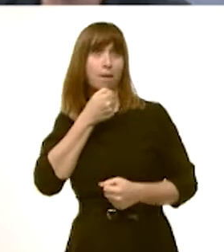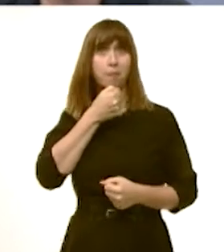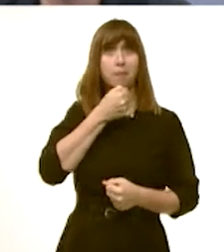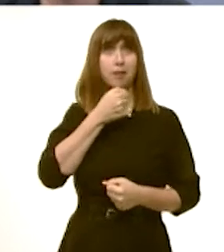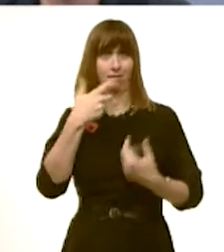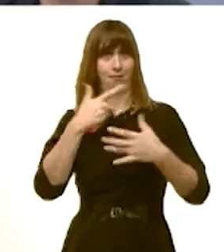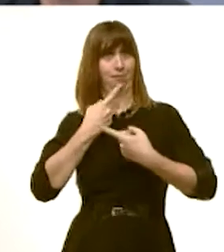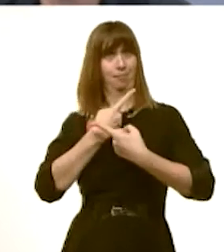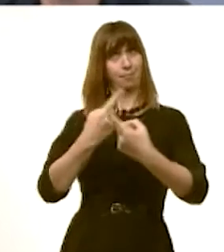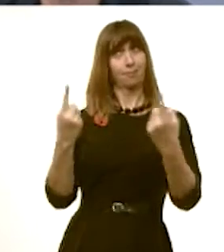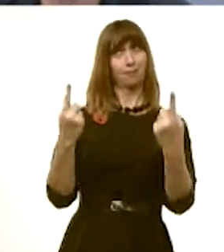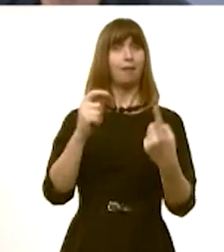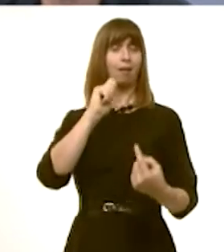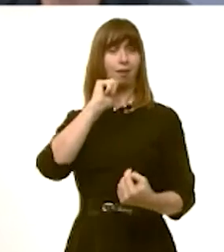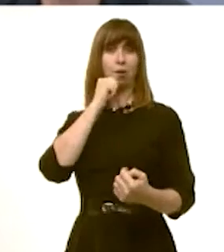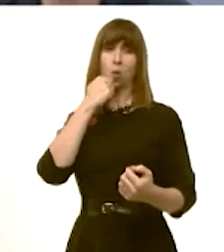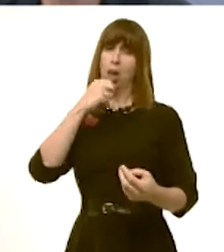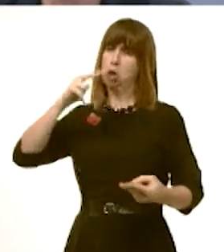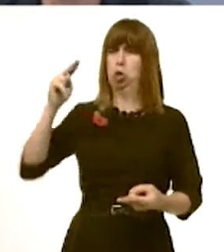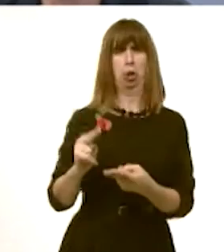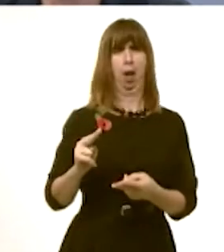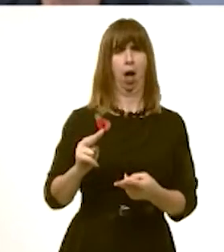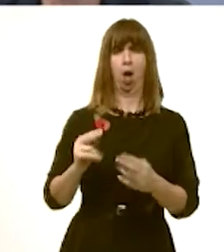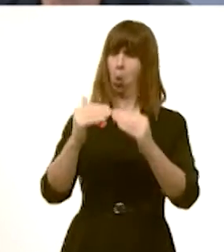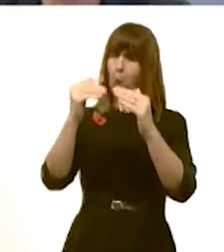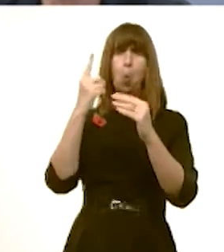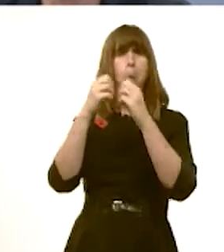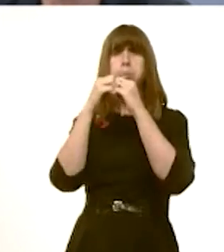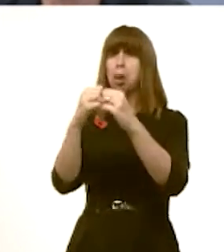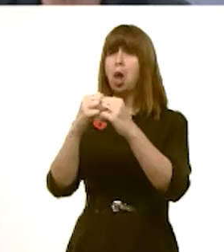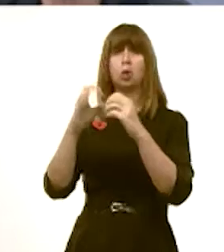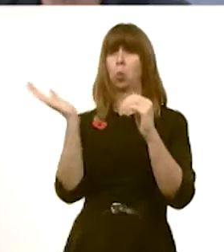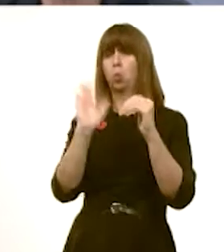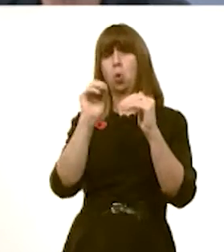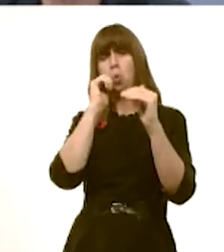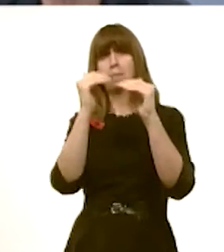that the figure is going to be substantially below what most people thought was the accurate